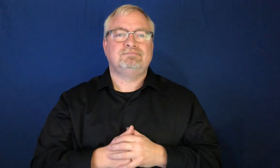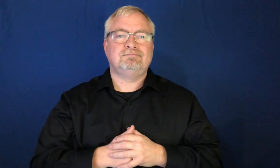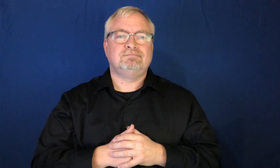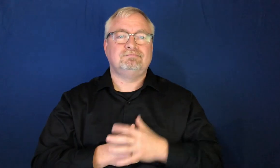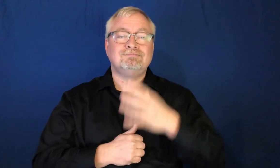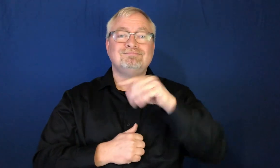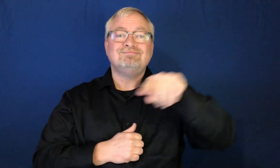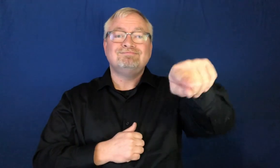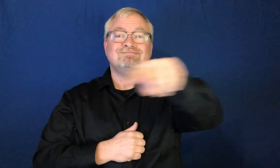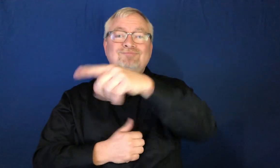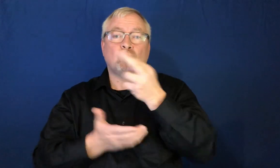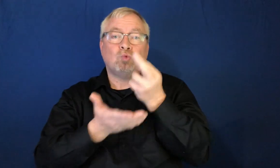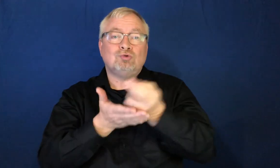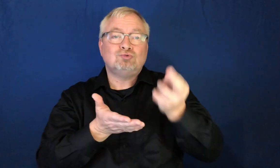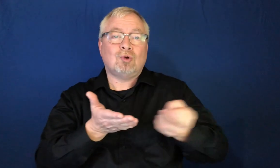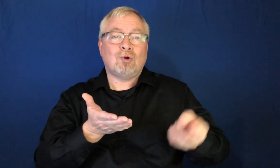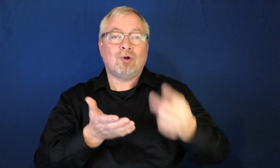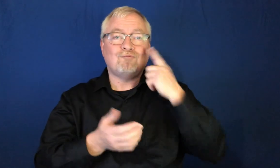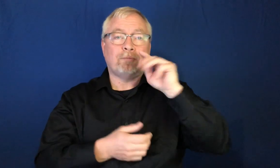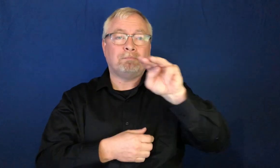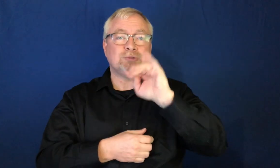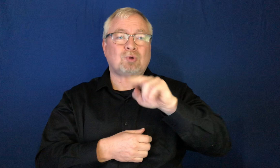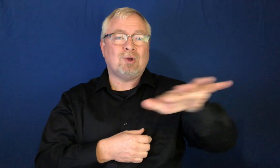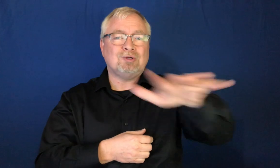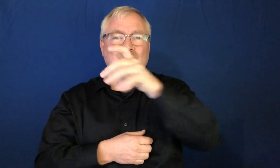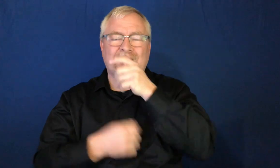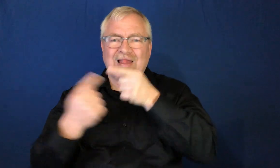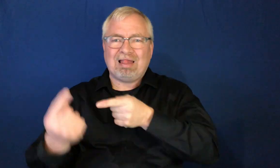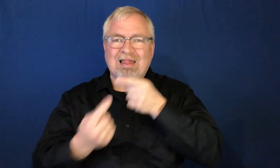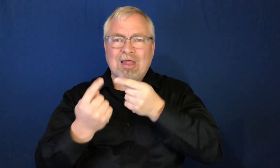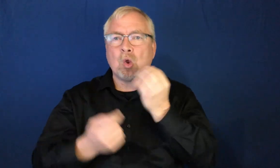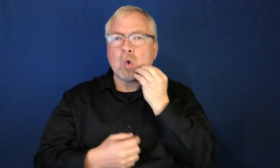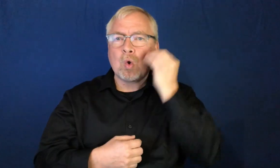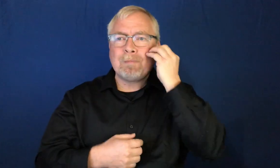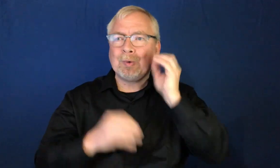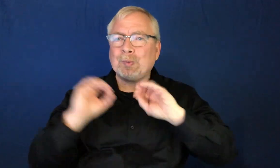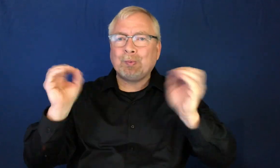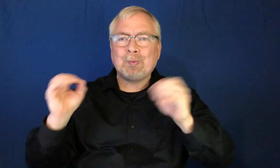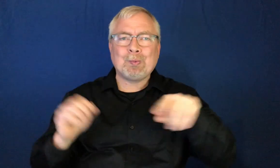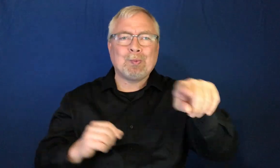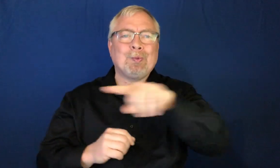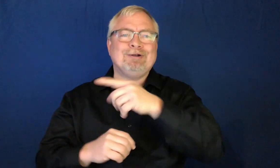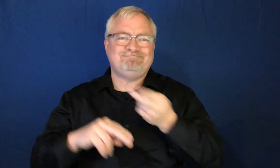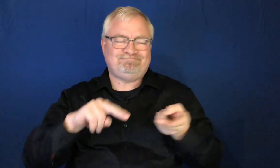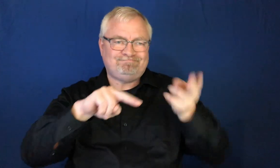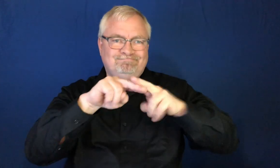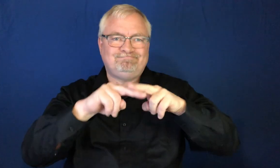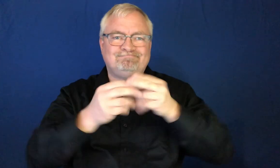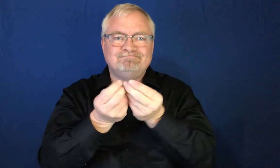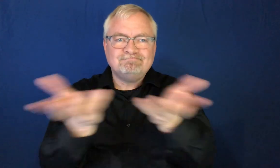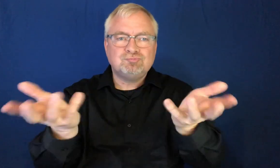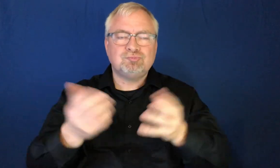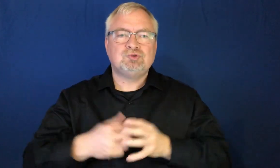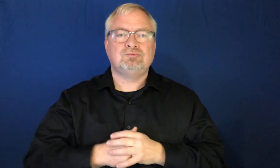and increase resources for Minnesotans struggling with homelessness.